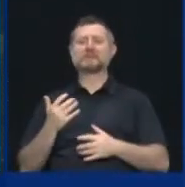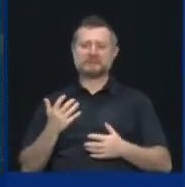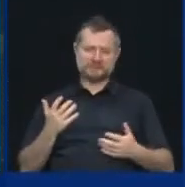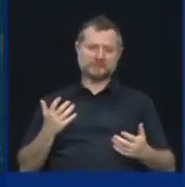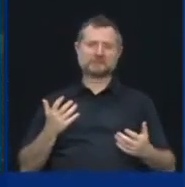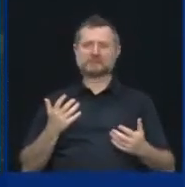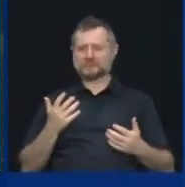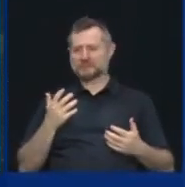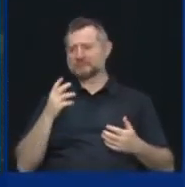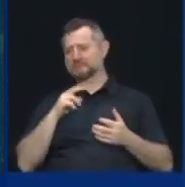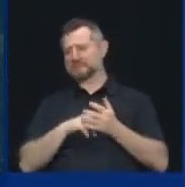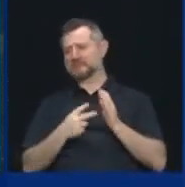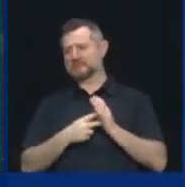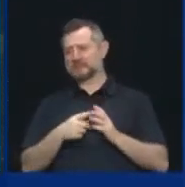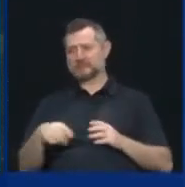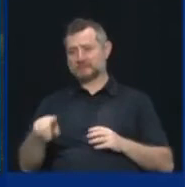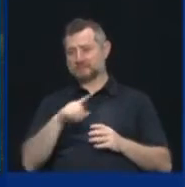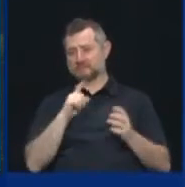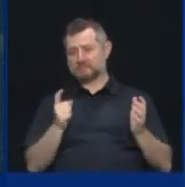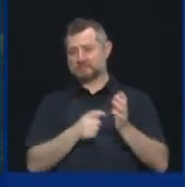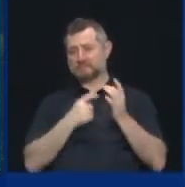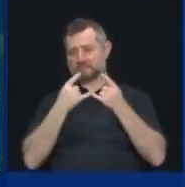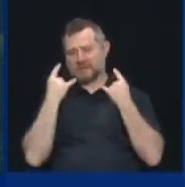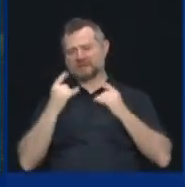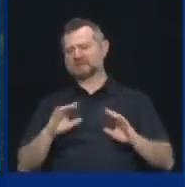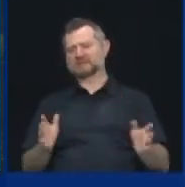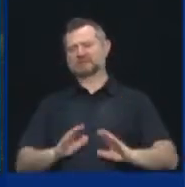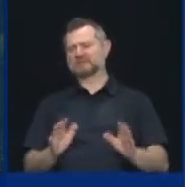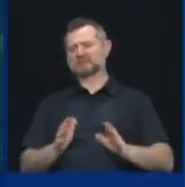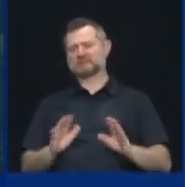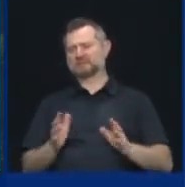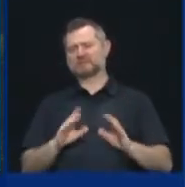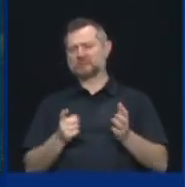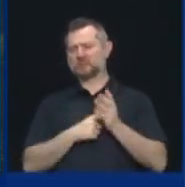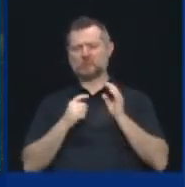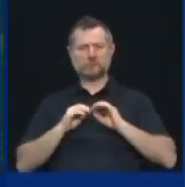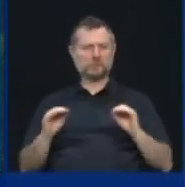HOT, THEY ARE RUNNING AROUND, THEY ARE OUTSIDE.